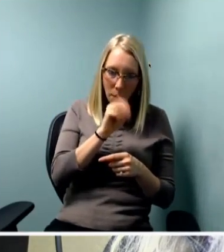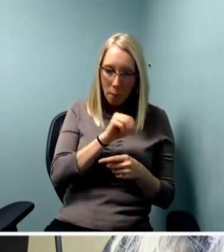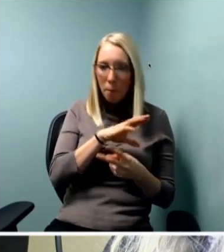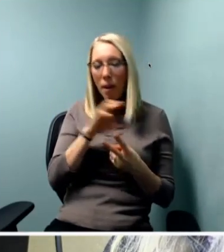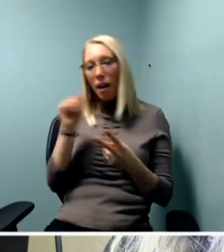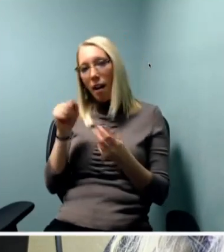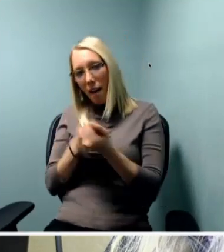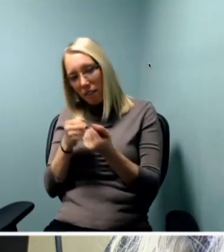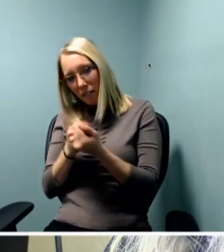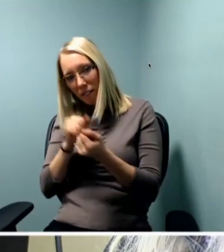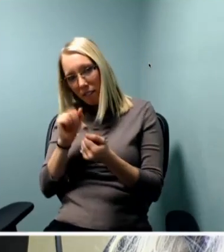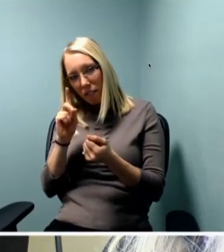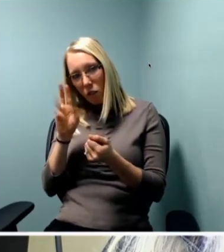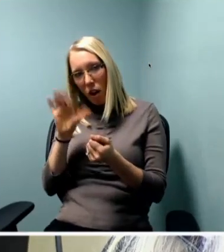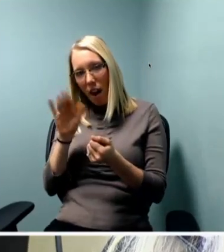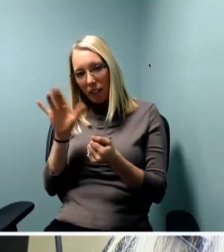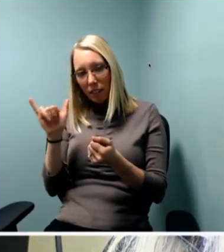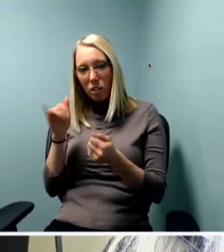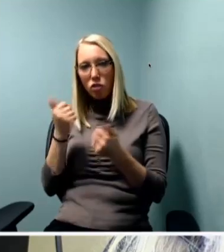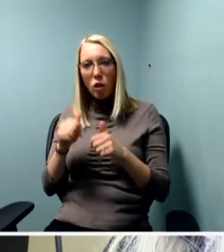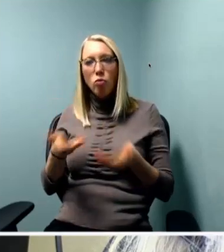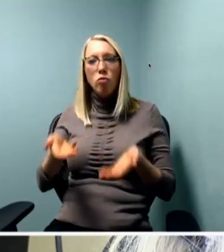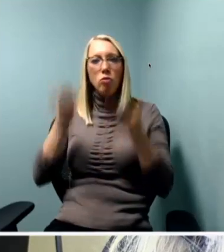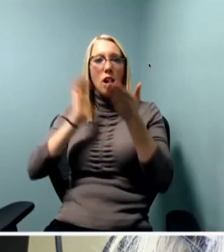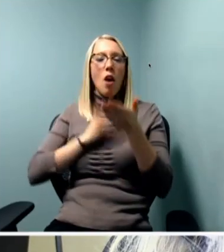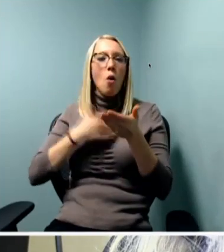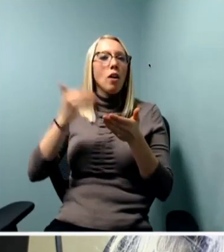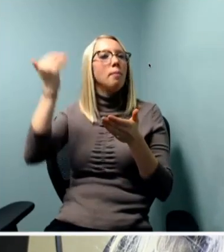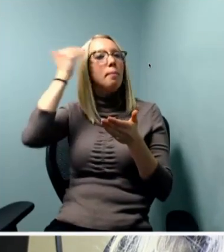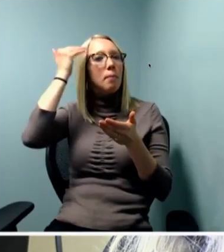in the context of our human existence.